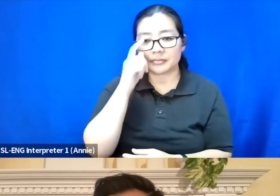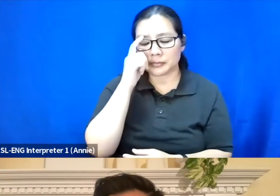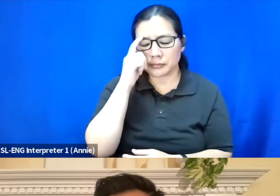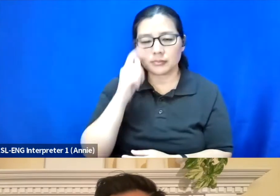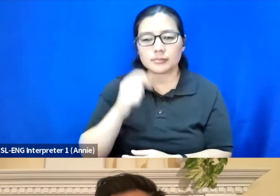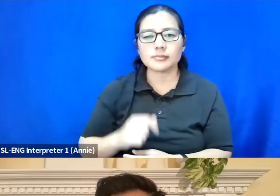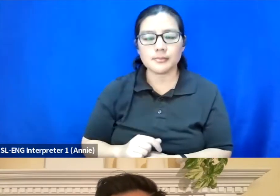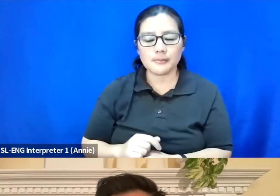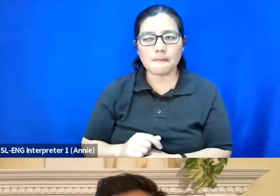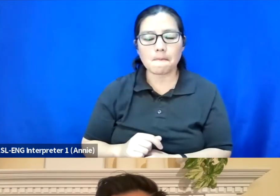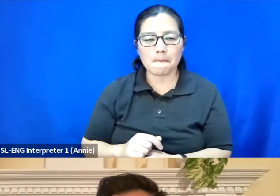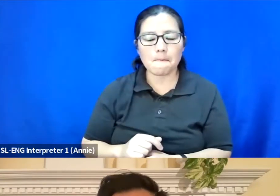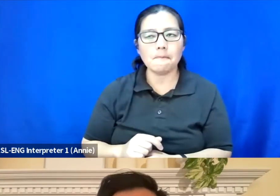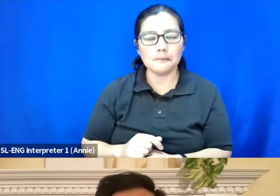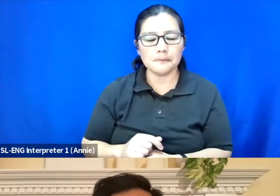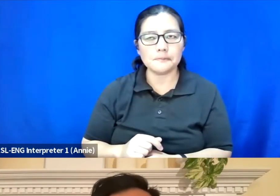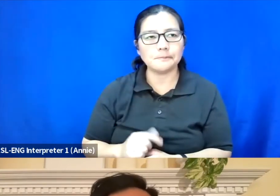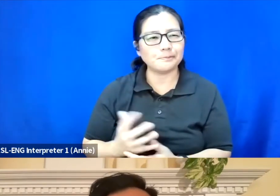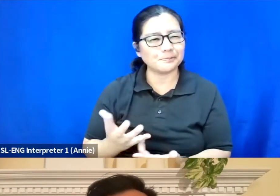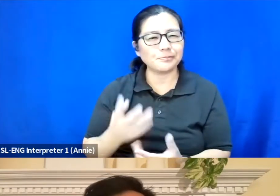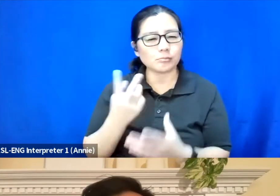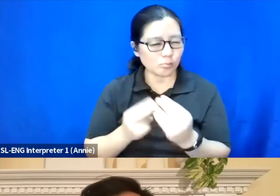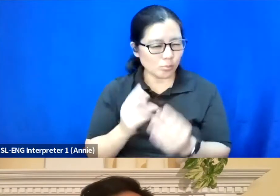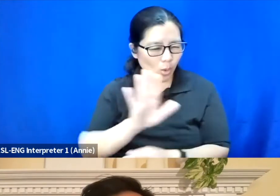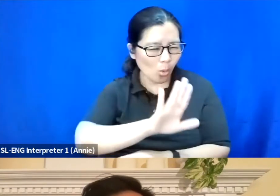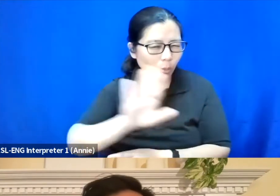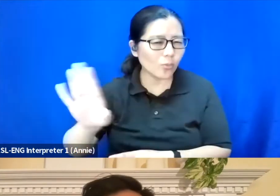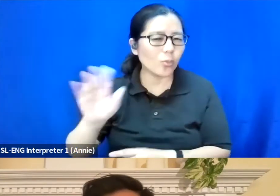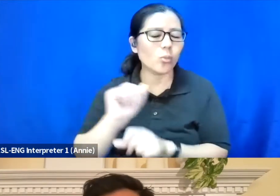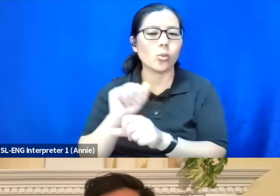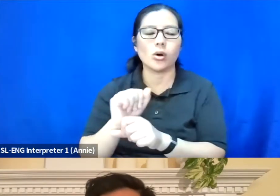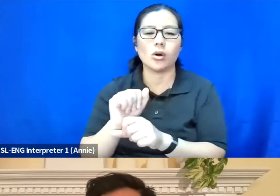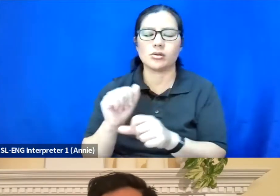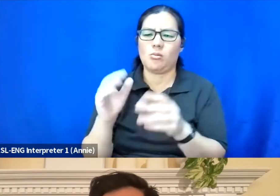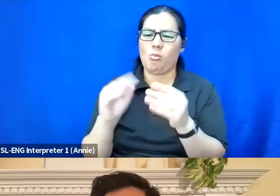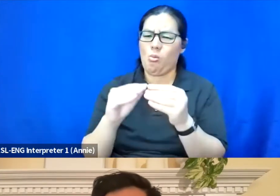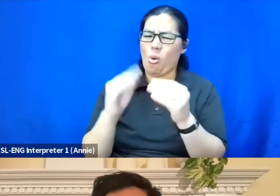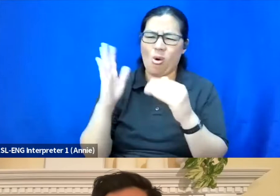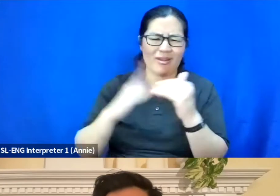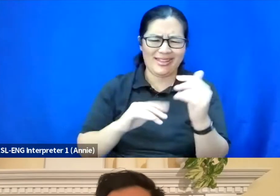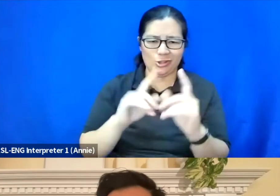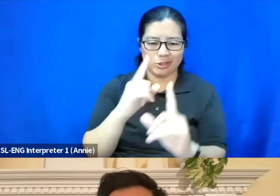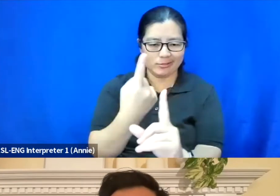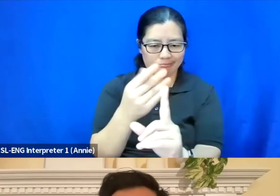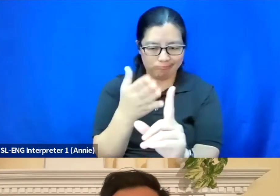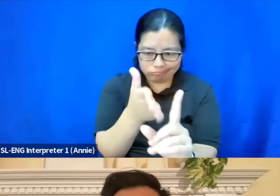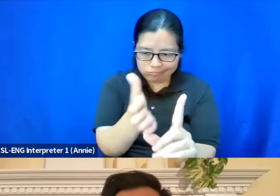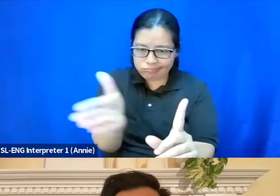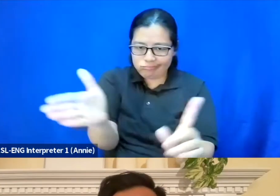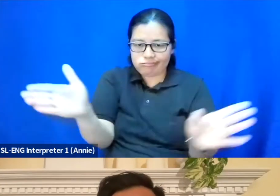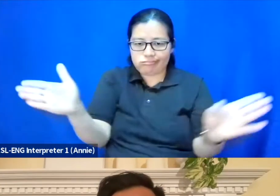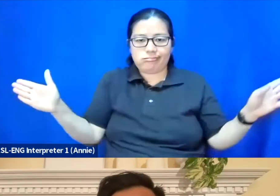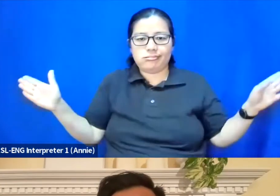you approached building the book in terms of either accepting or rejecting those different ideas.